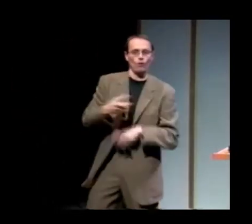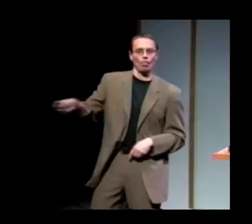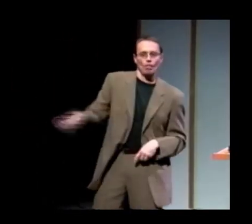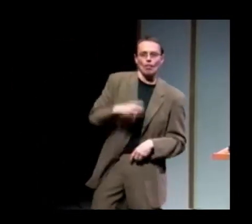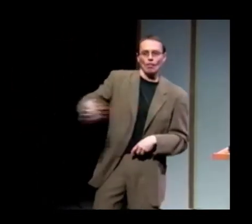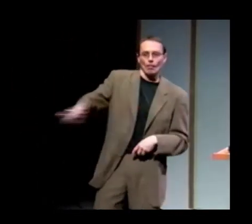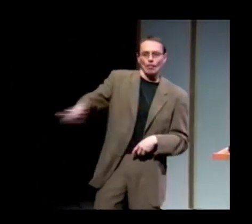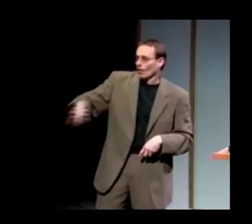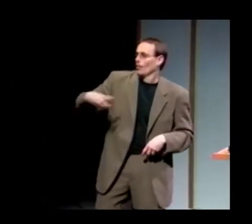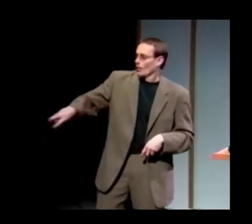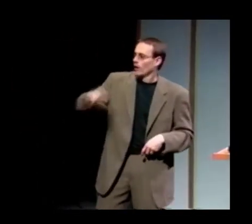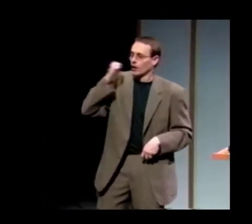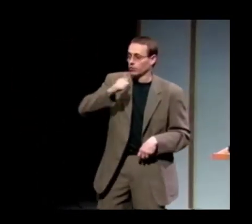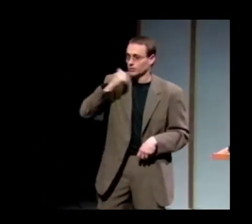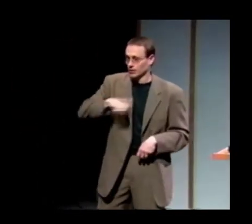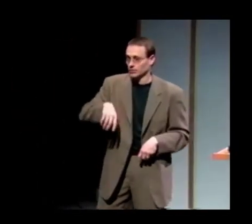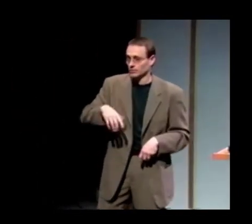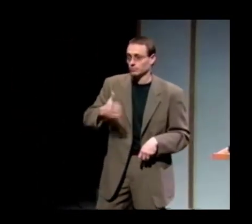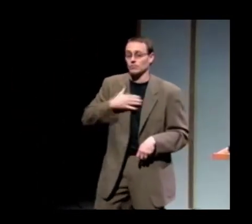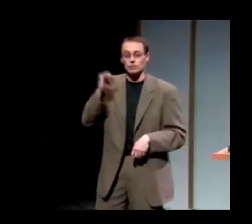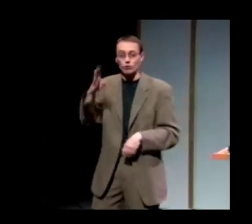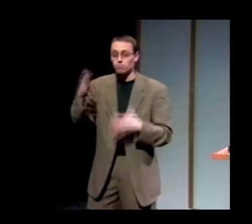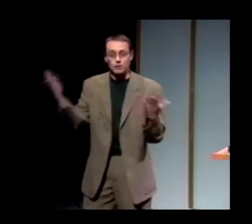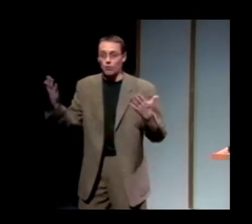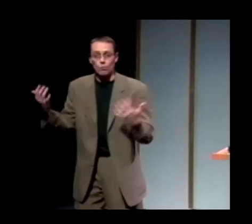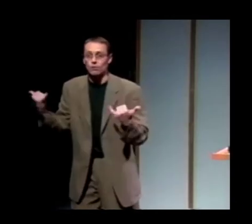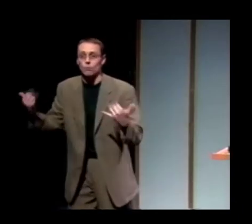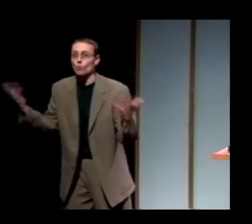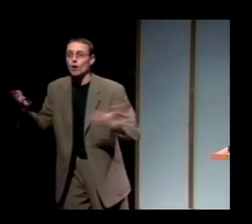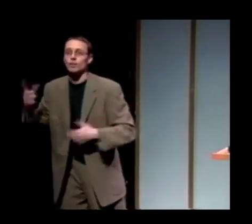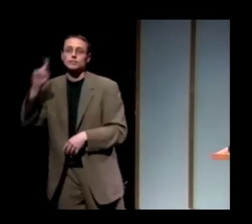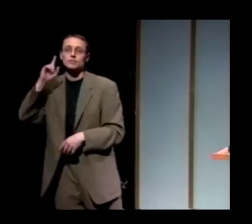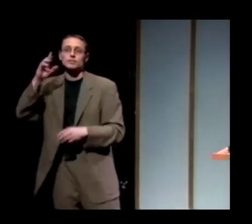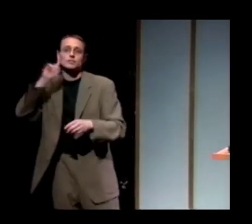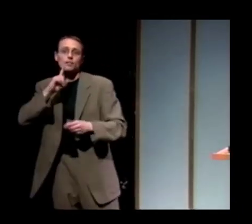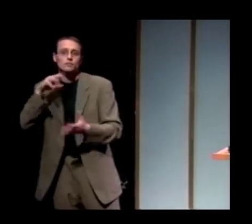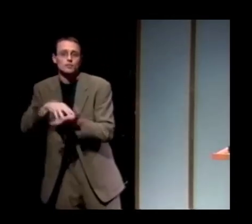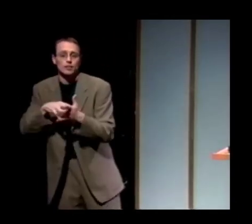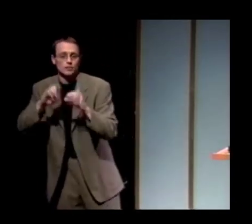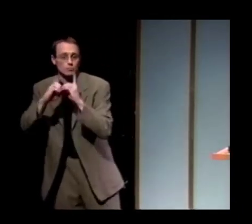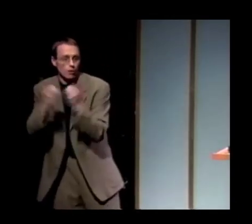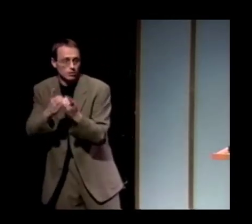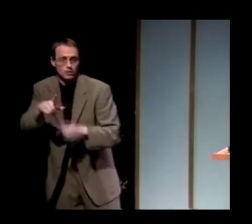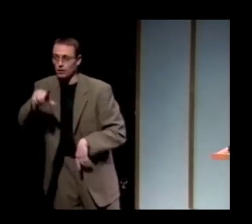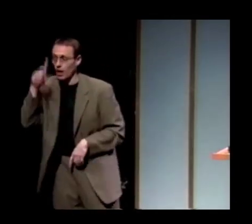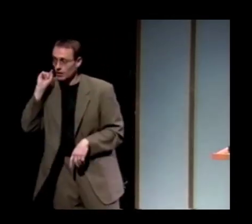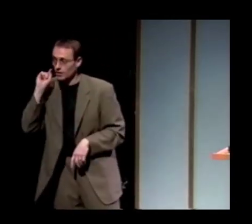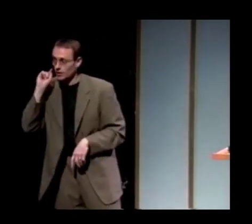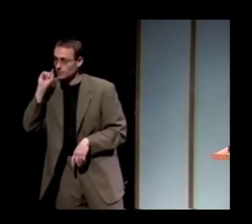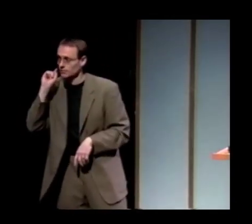I BORDER THE LAND OF THE HEARING AND THE DEAF WORLD EVERY DAY. MY JOB NOW IS IN THE DEAF STUDIES DEPARTMENT